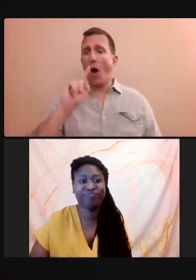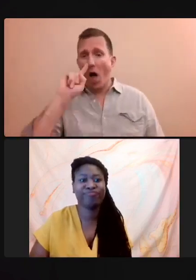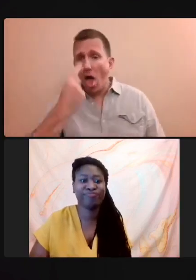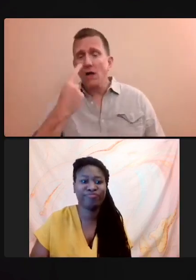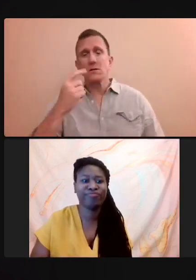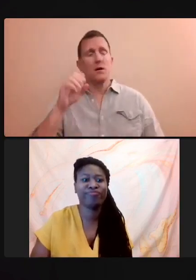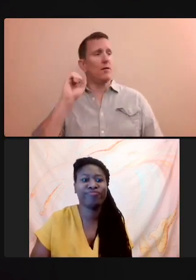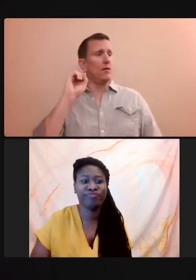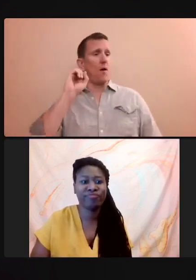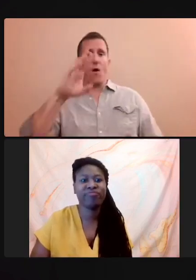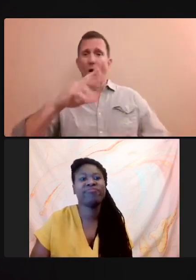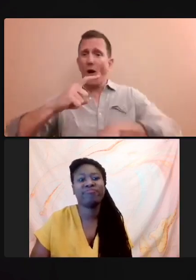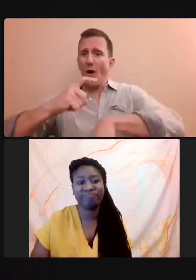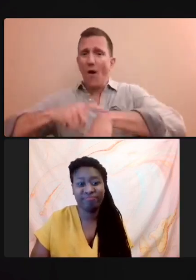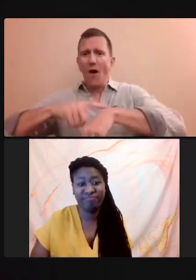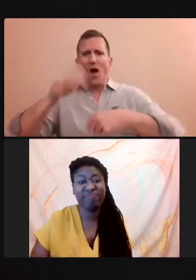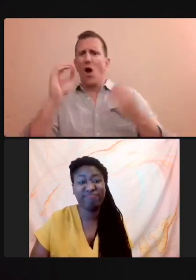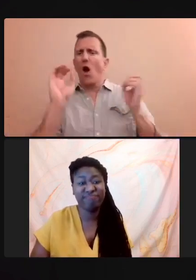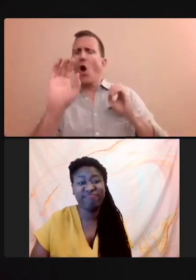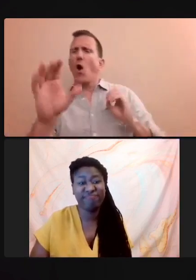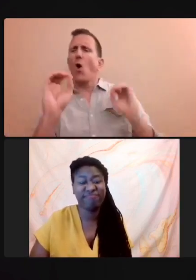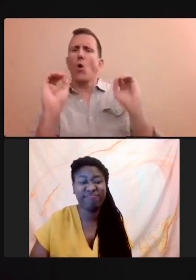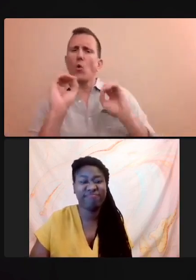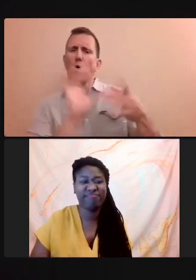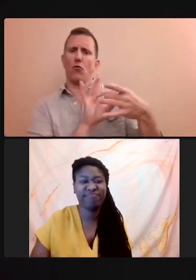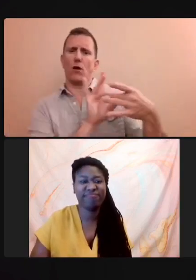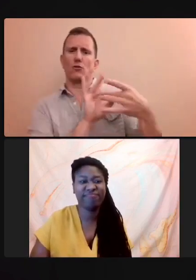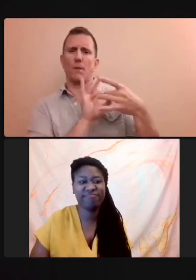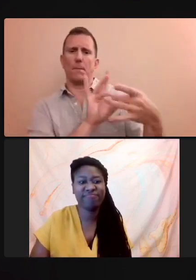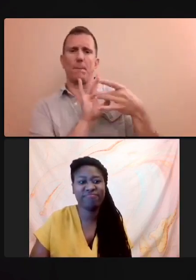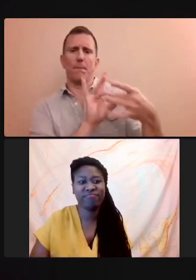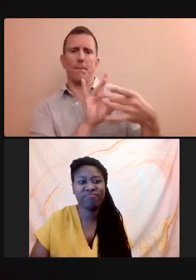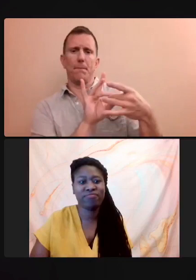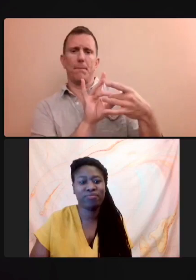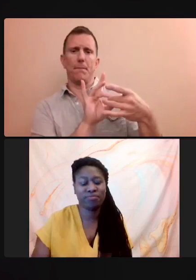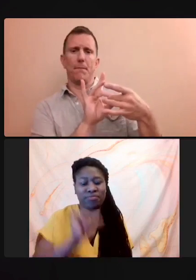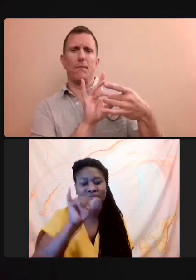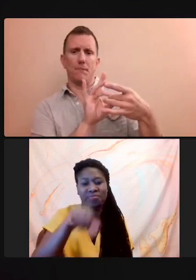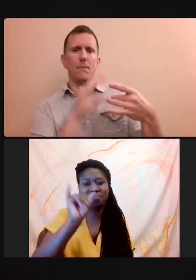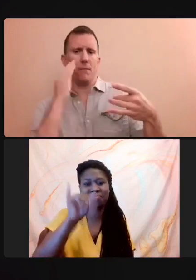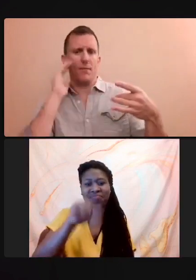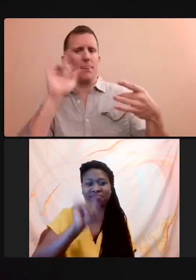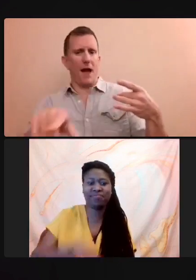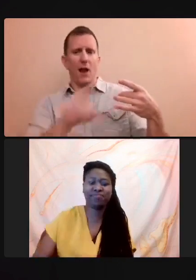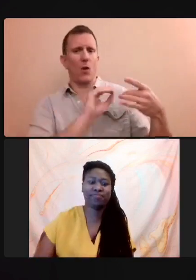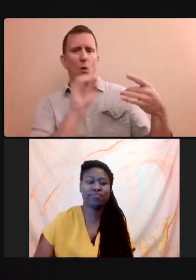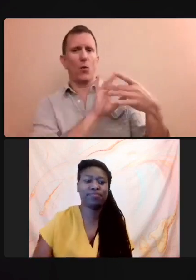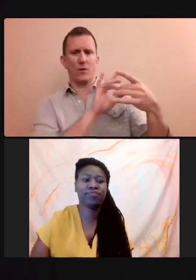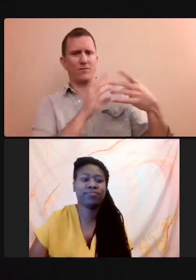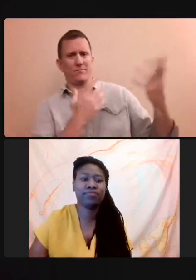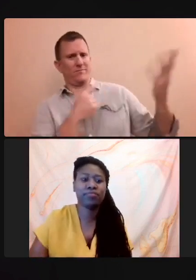relationship with a deaf mentor as well and not just a hearing interpreter mentor. And yeah,